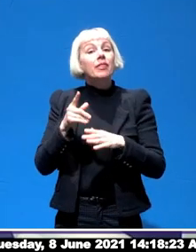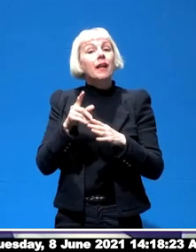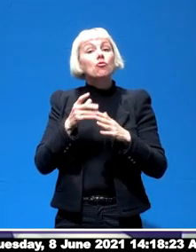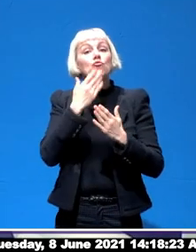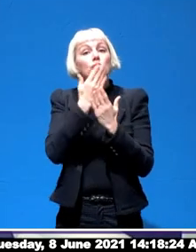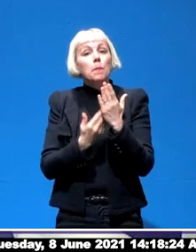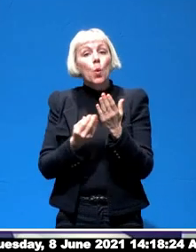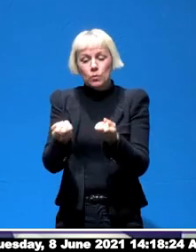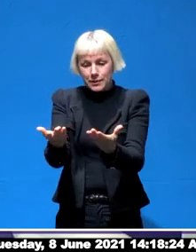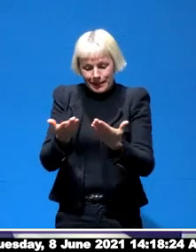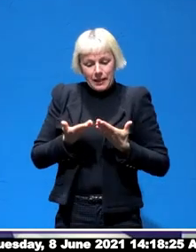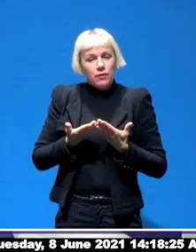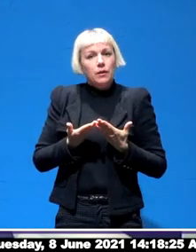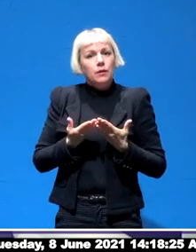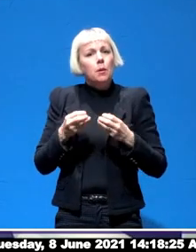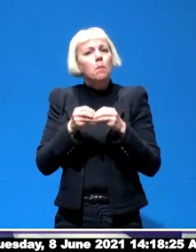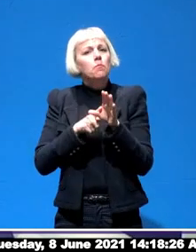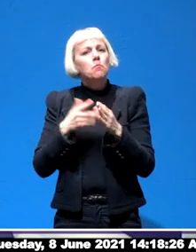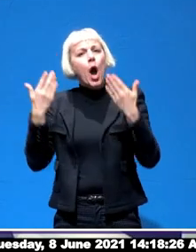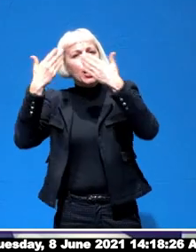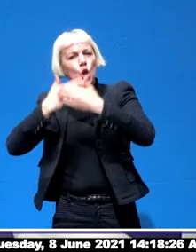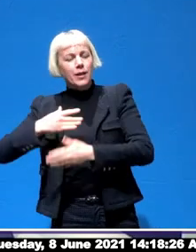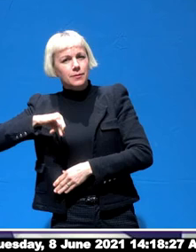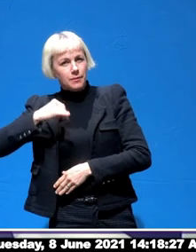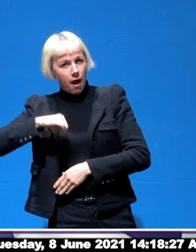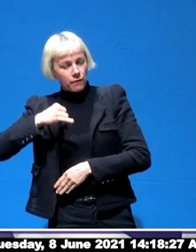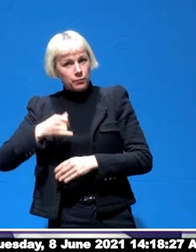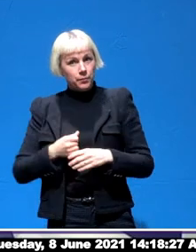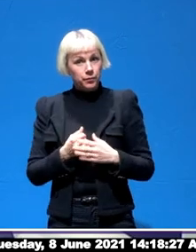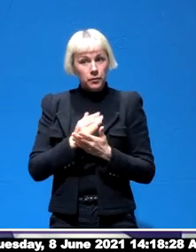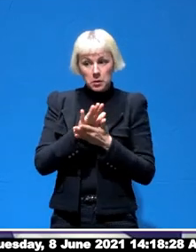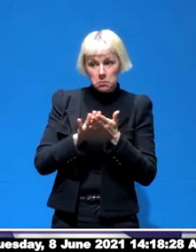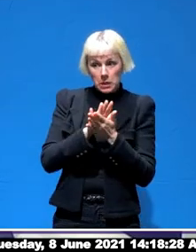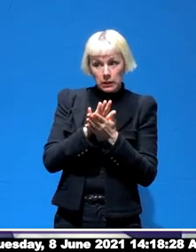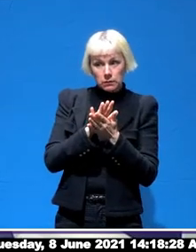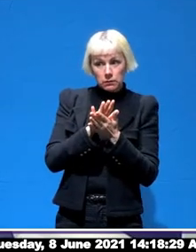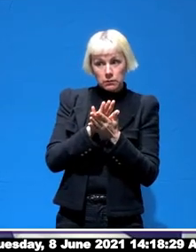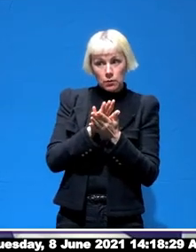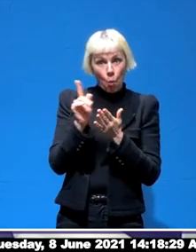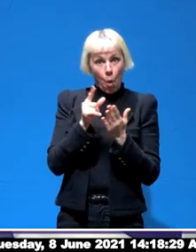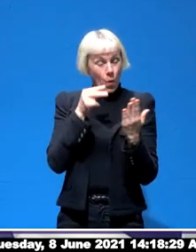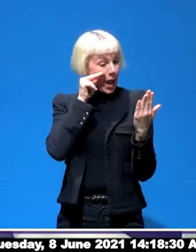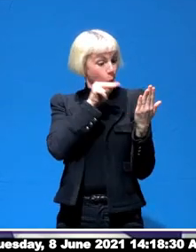Now, is the RiskMan document we have been looking at one that was submitted